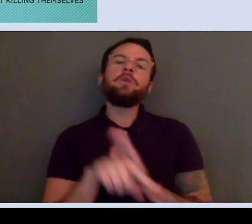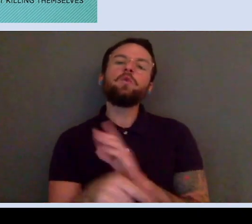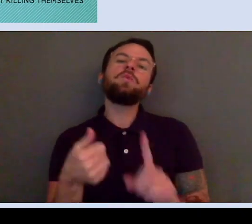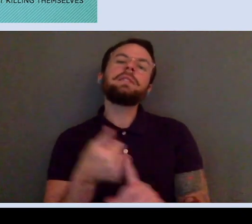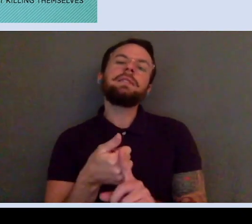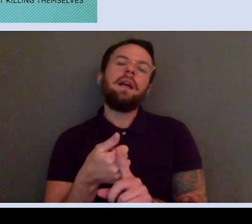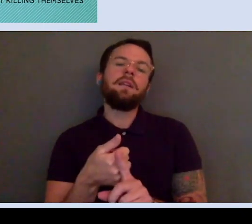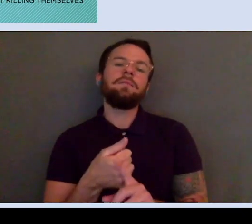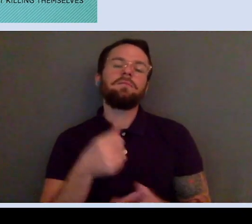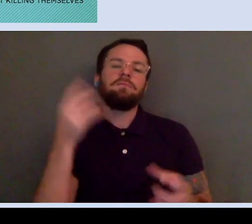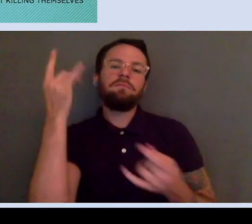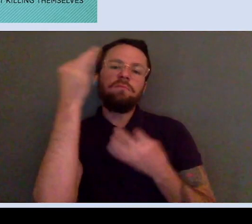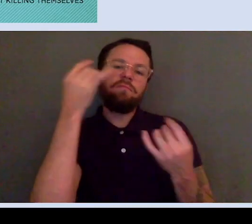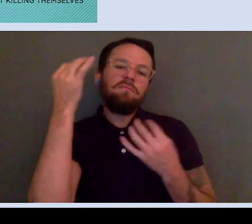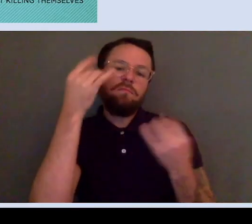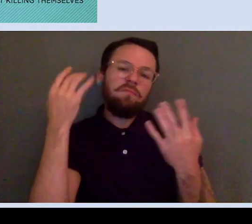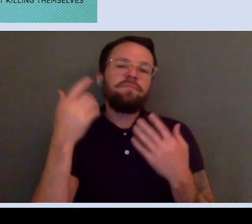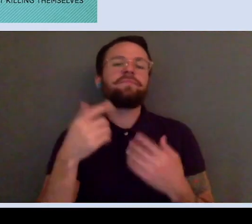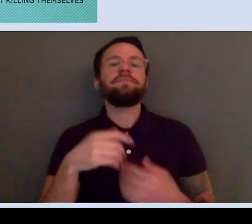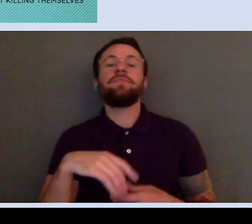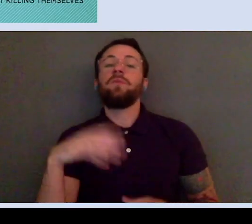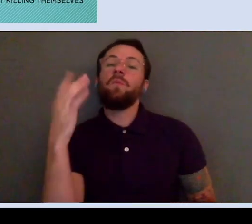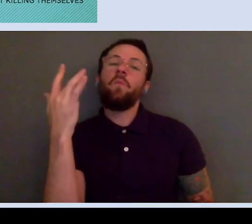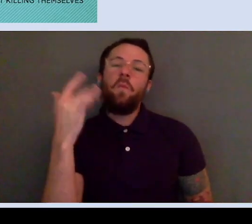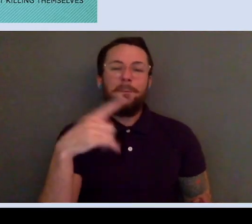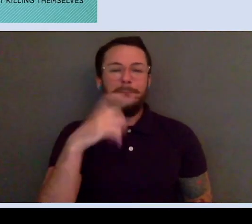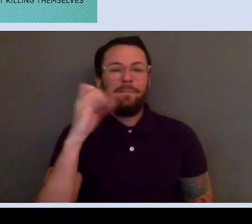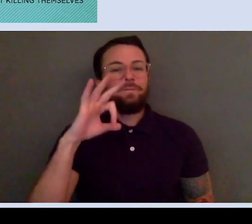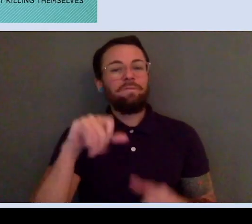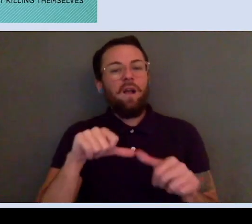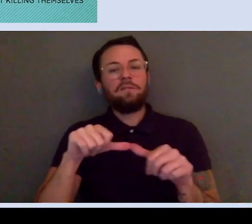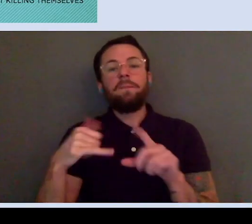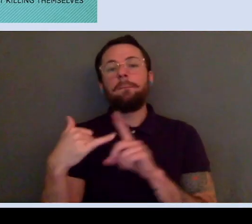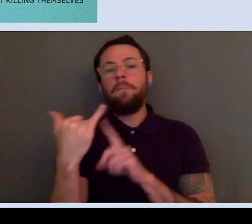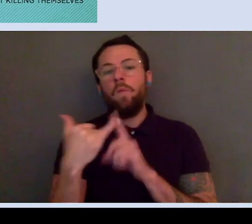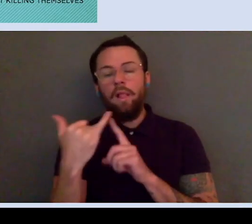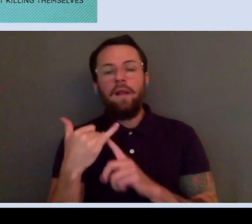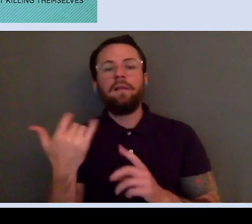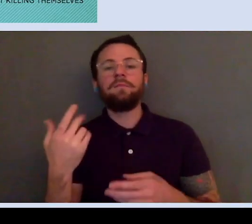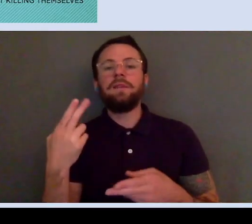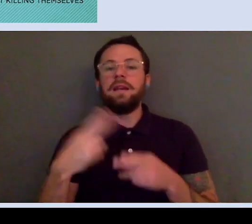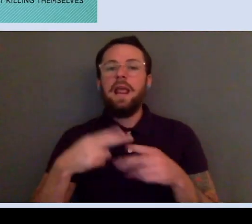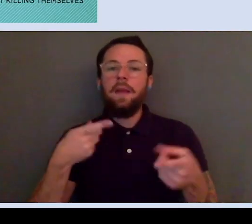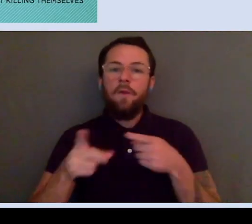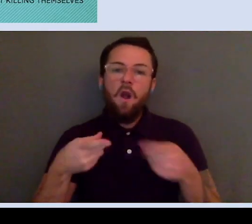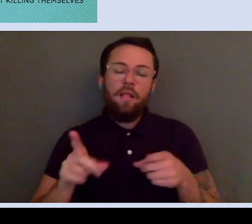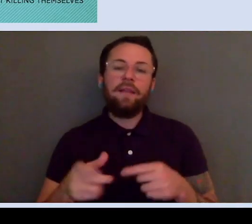One-third of transgender youth have attempted suicide.